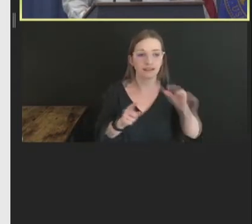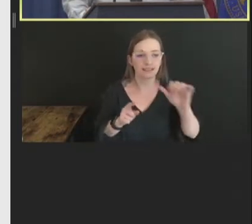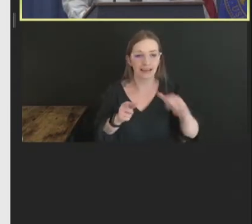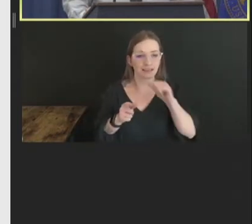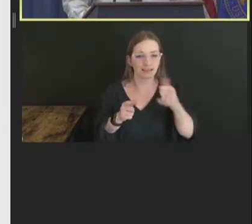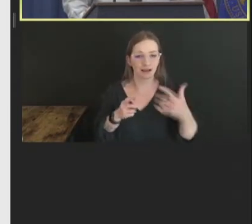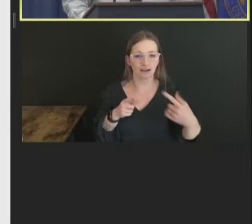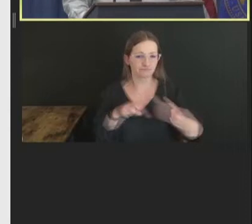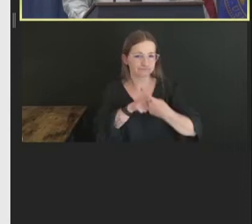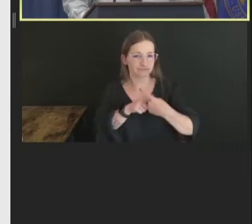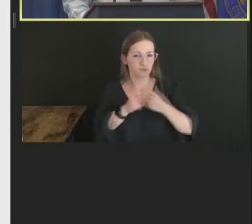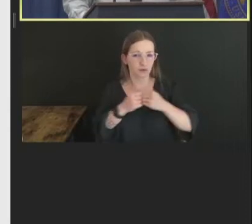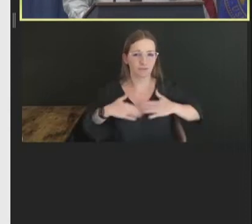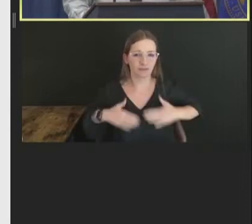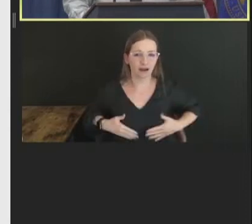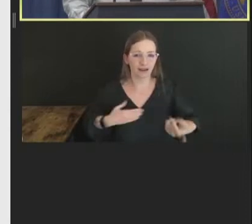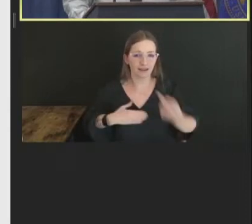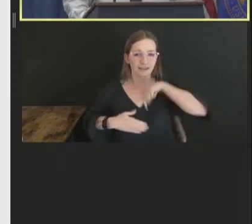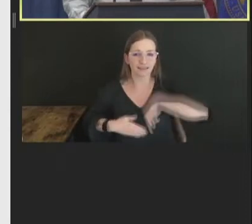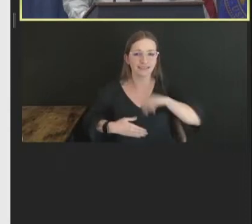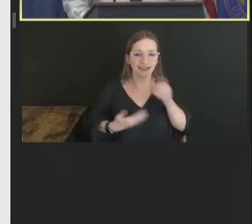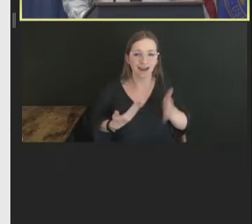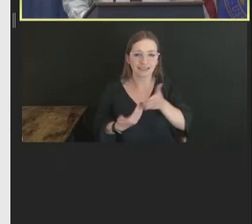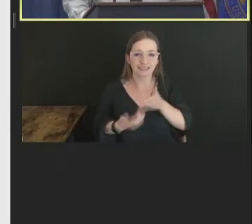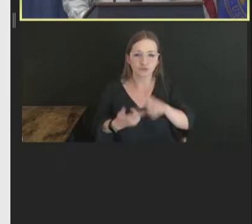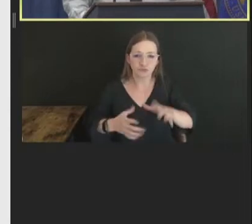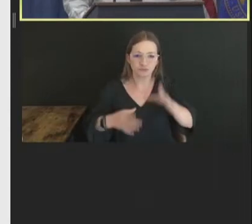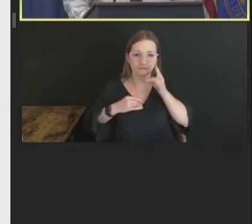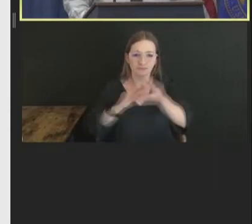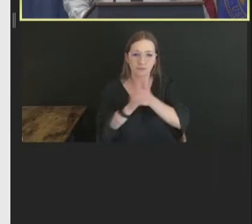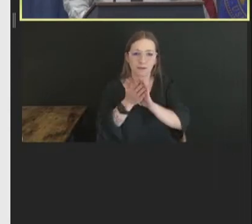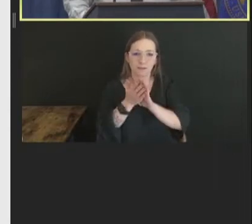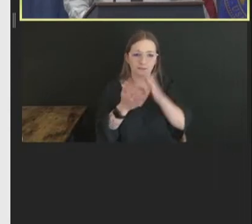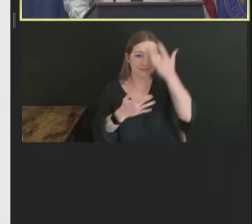And it's important to note that we really don't understand viral determinants of transmission